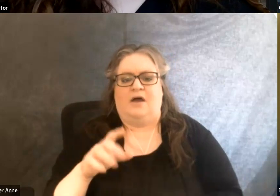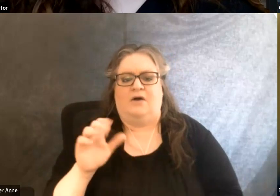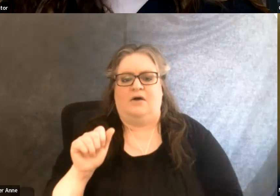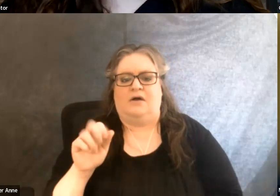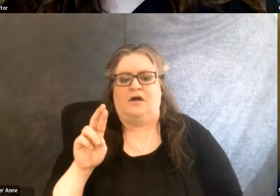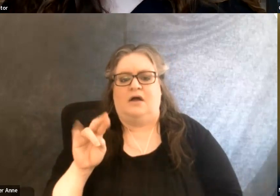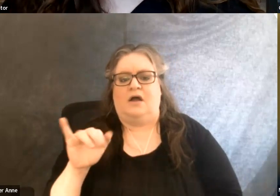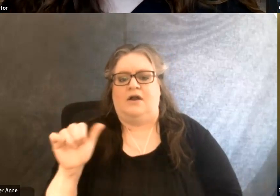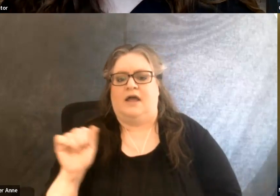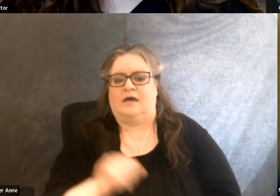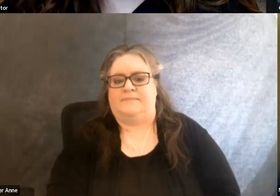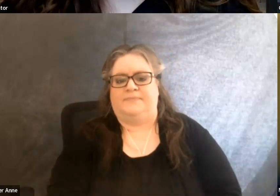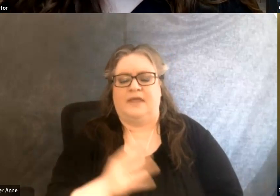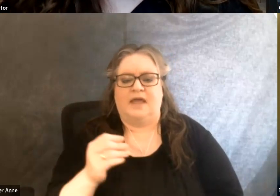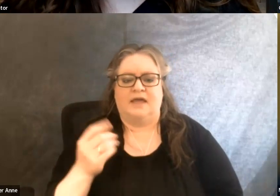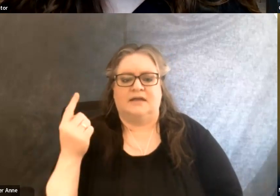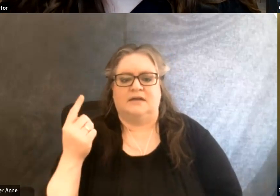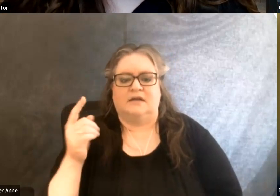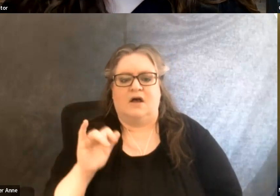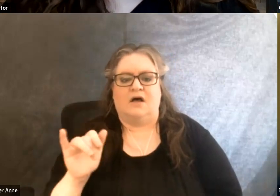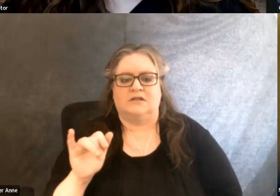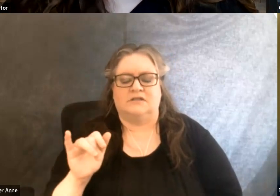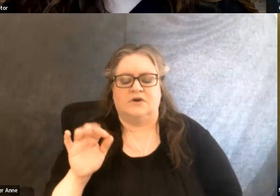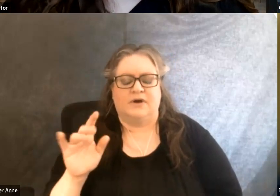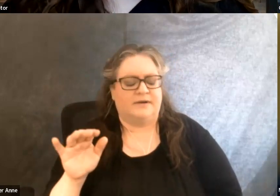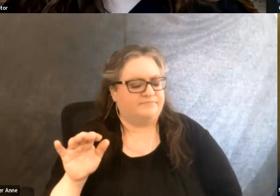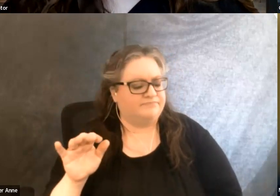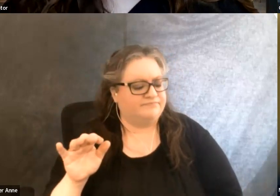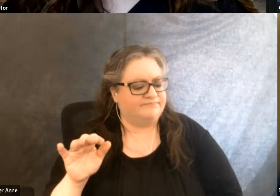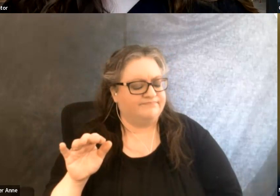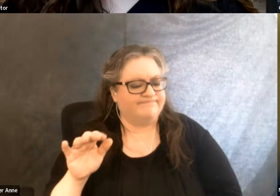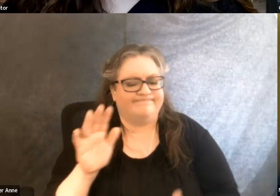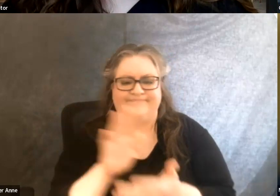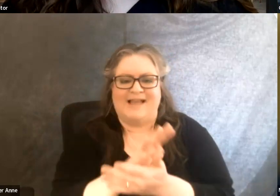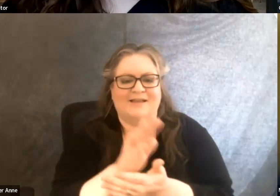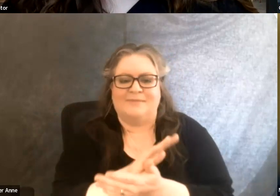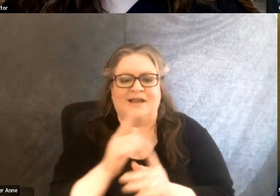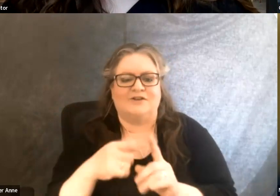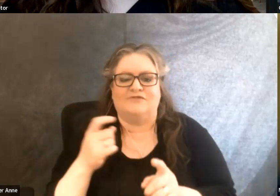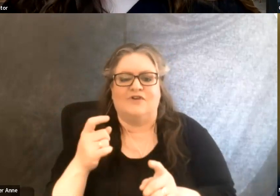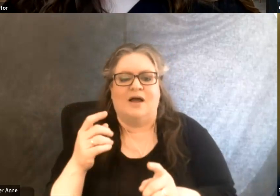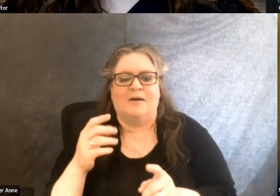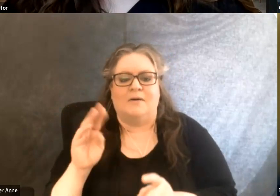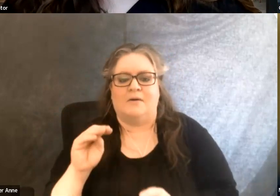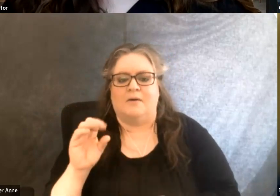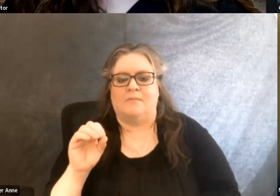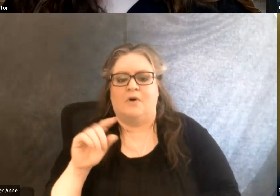and also the documentation from mozilla.org.